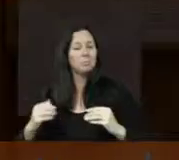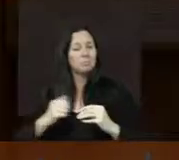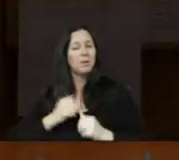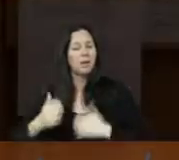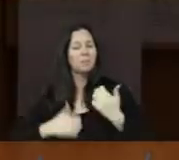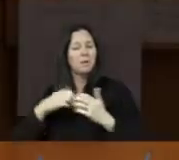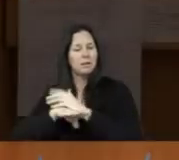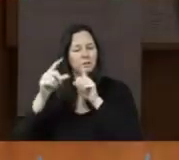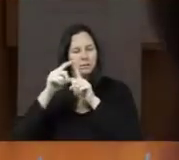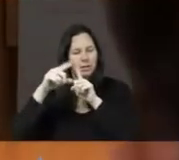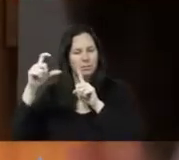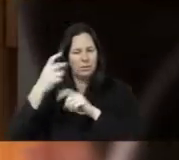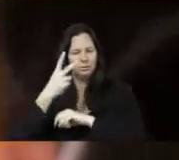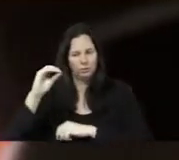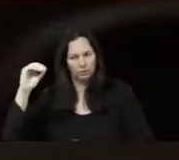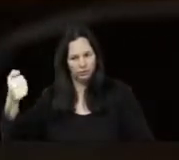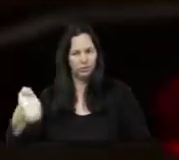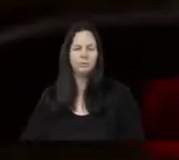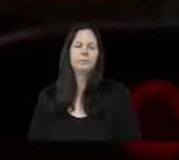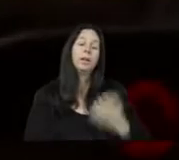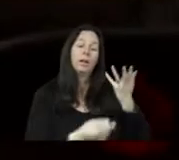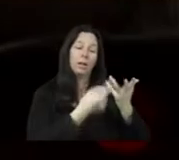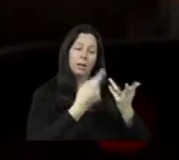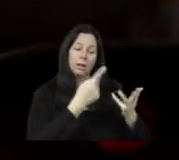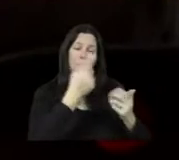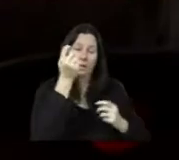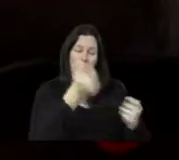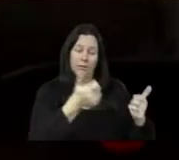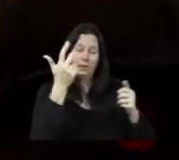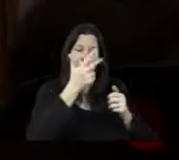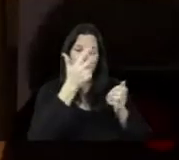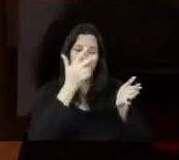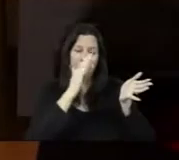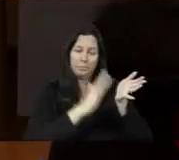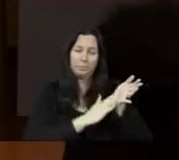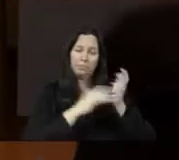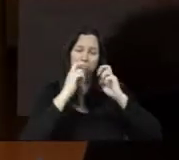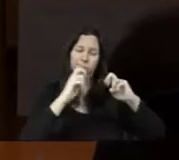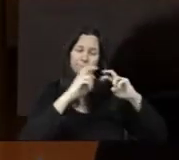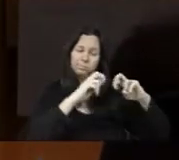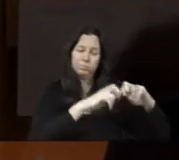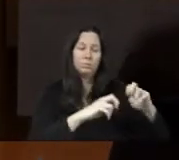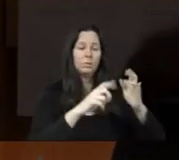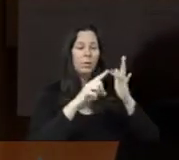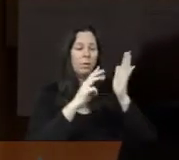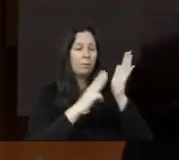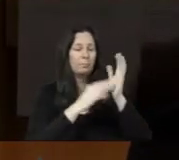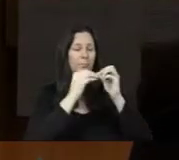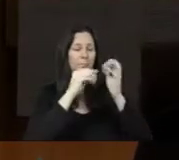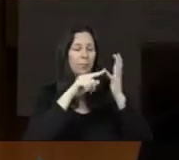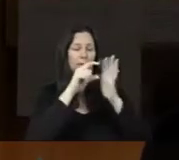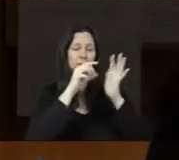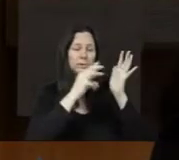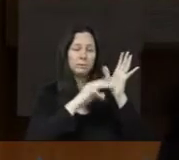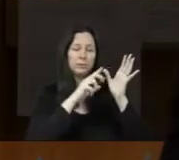And after 18 months of investigation, the Ombudsman's final report recommendations didn't quite address the crux of my complaint,